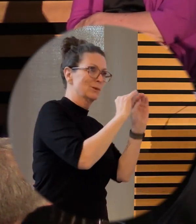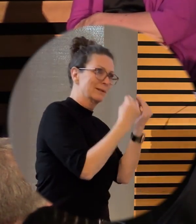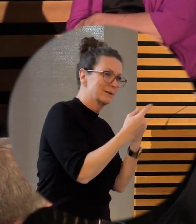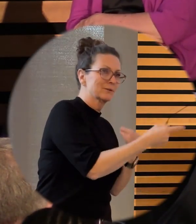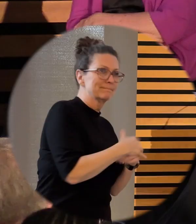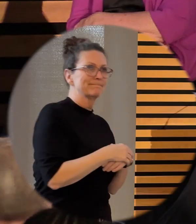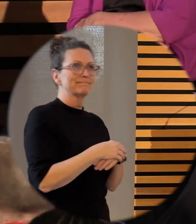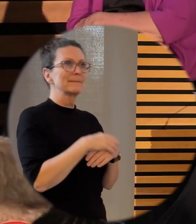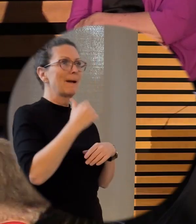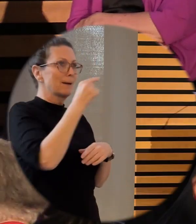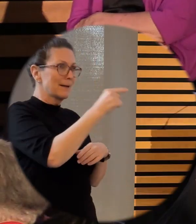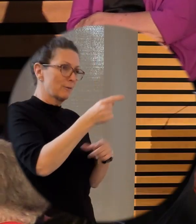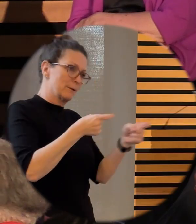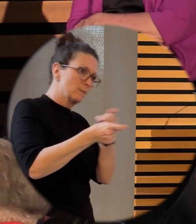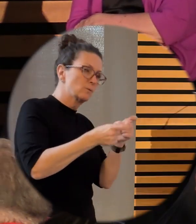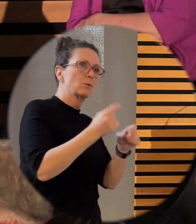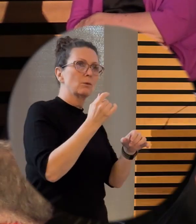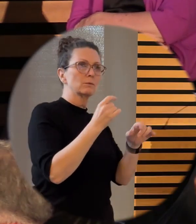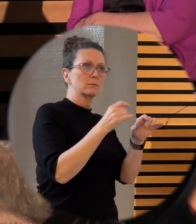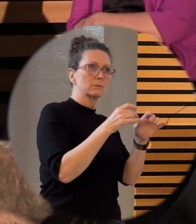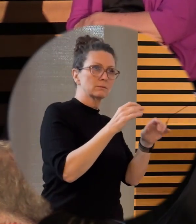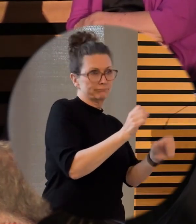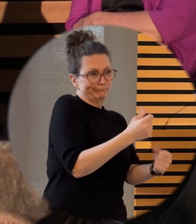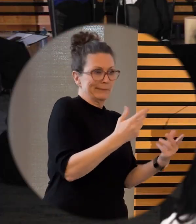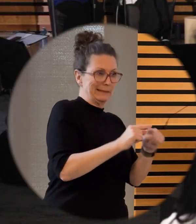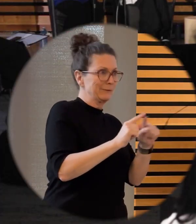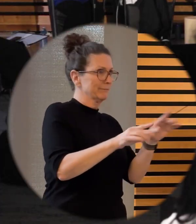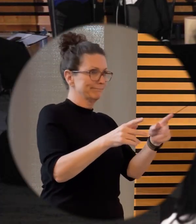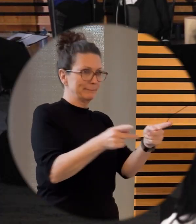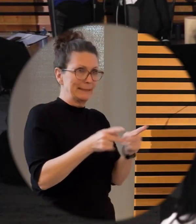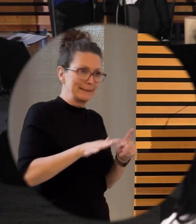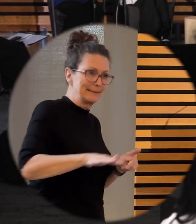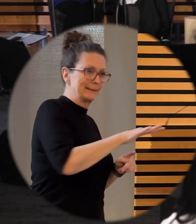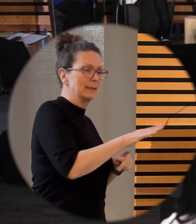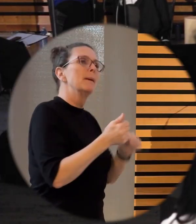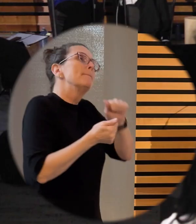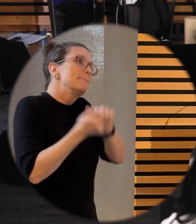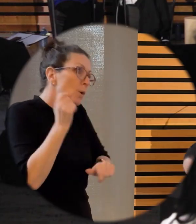and federally regulated institutions. But most Canadians don't work in that. They work in in the